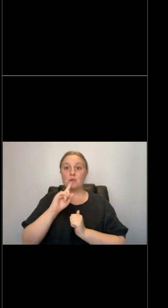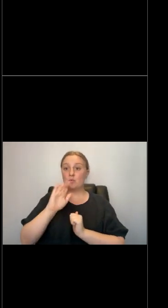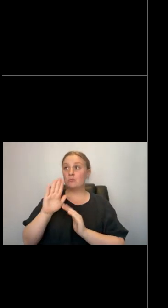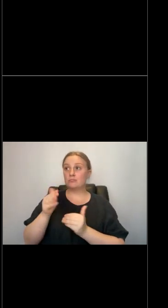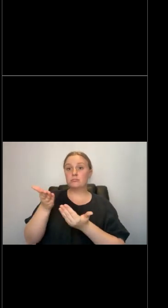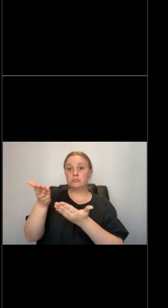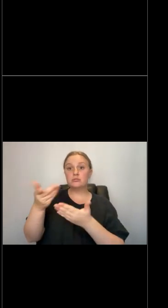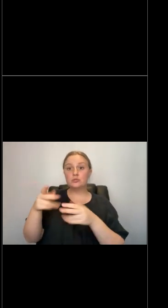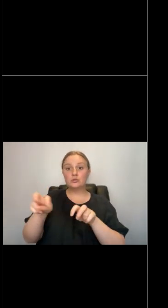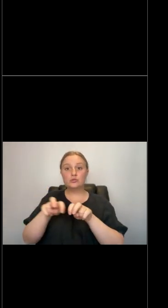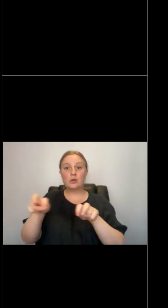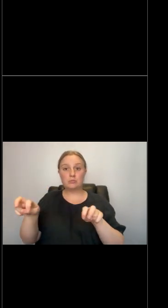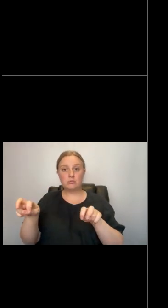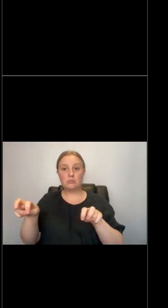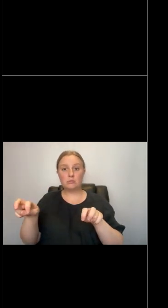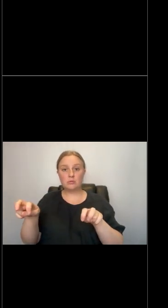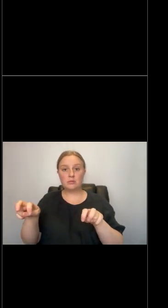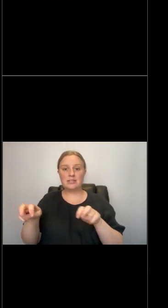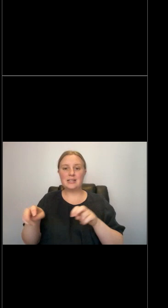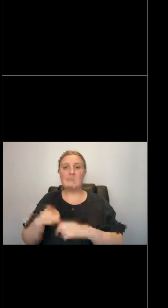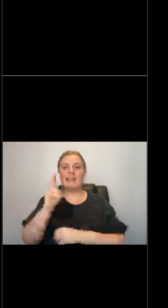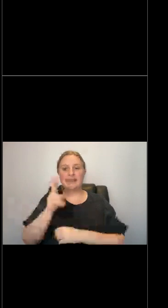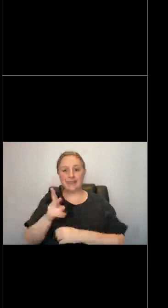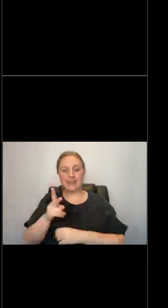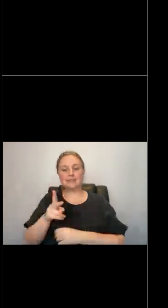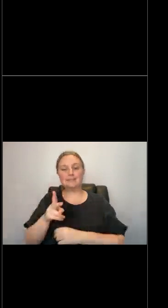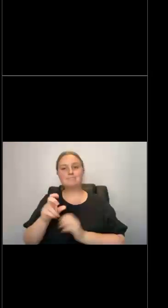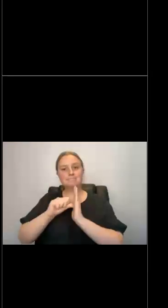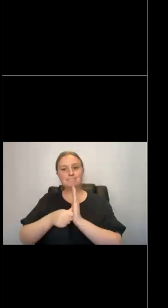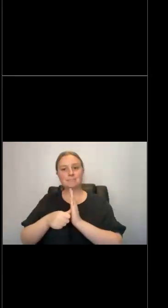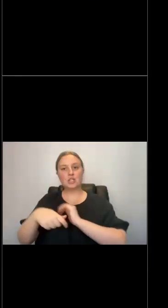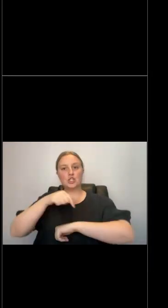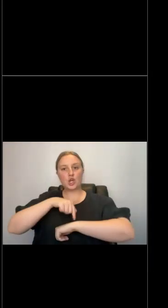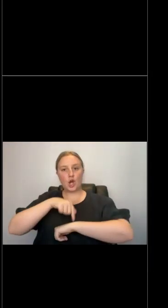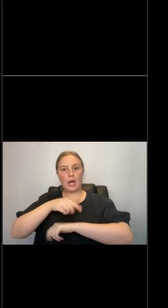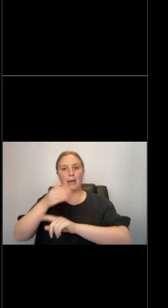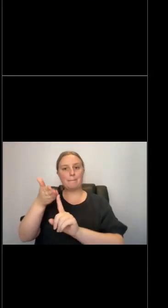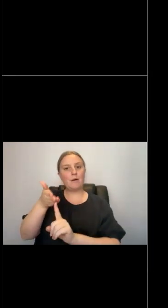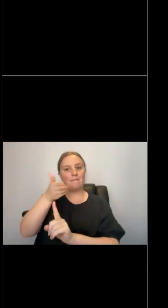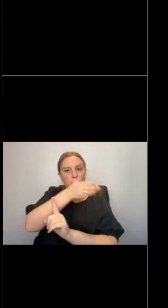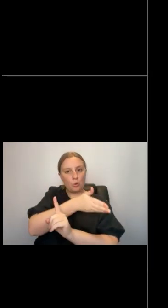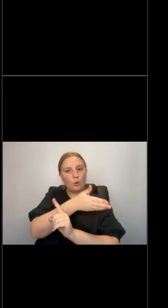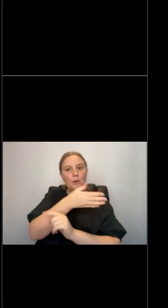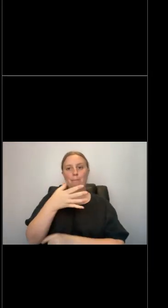Again, reasonable time does need to be given to parties to consider those documents.